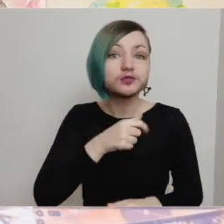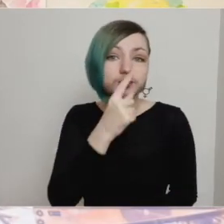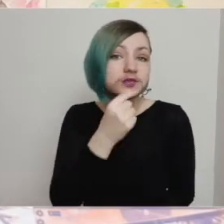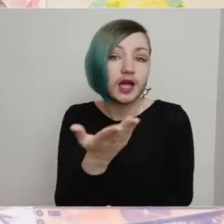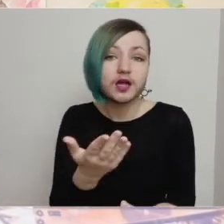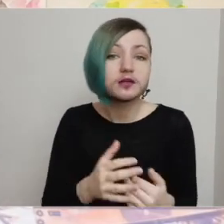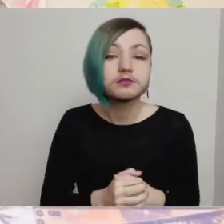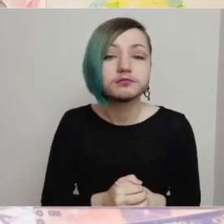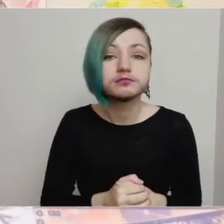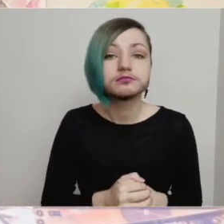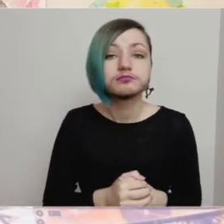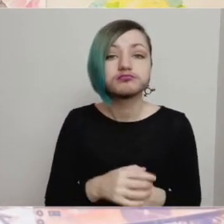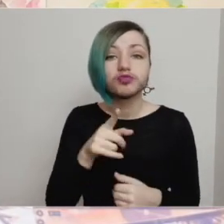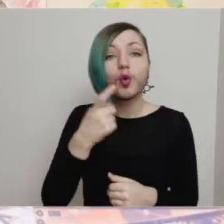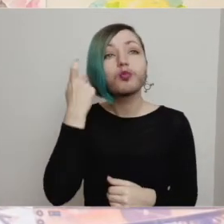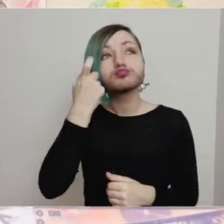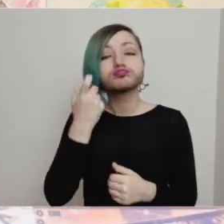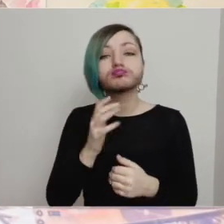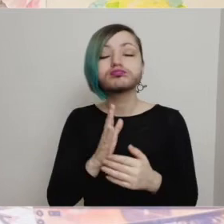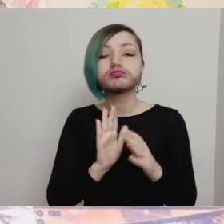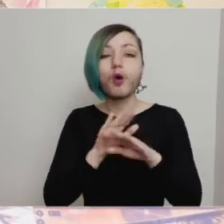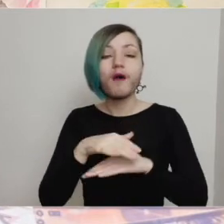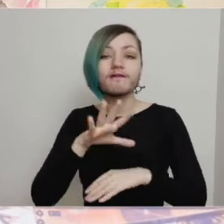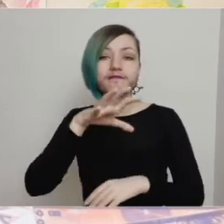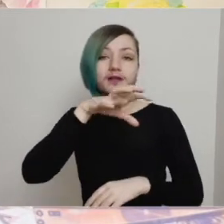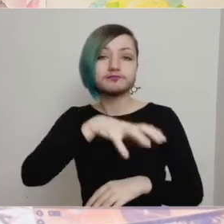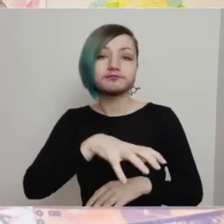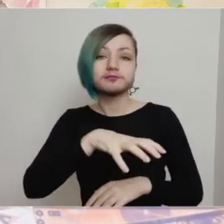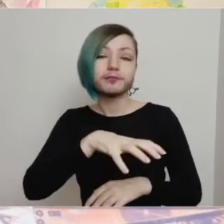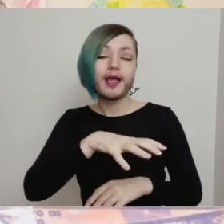thinking maybe about a sacred site maybe you want to look at something like Stonehenge